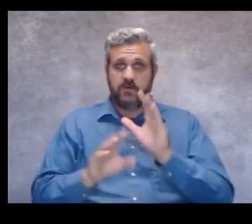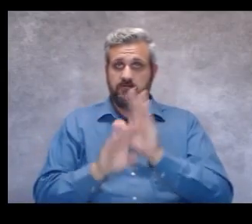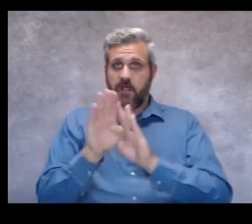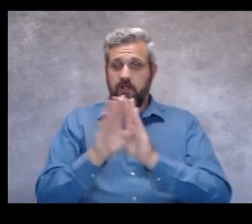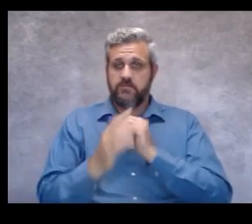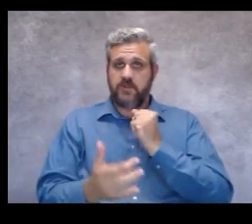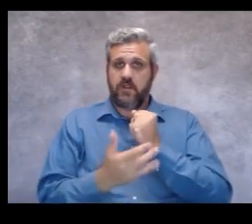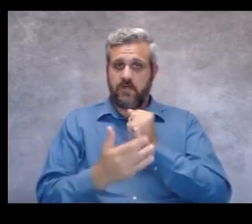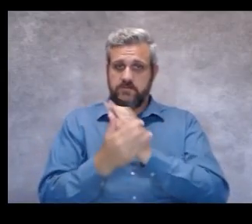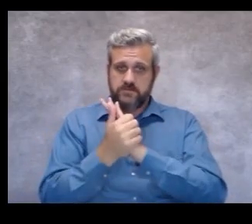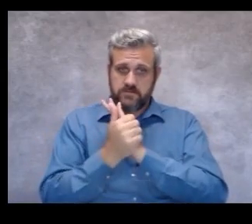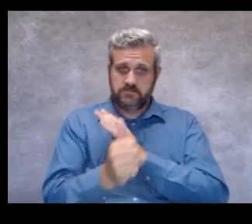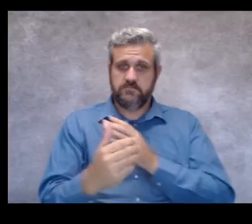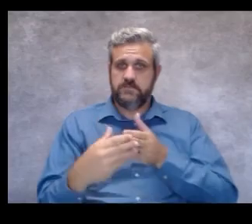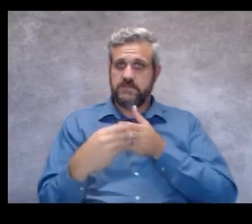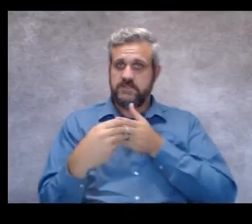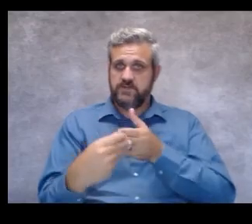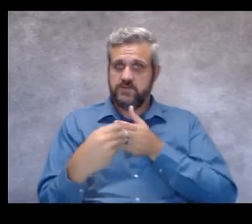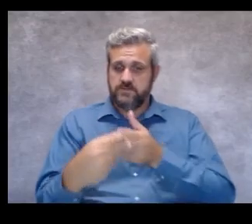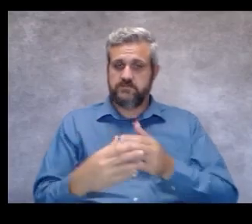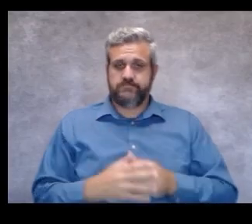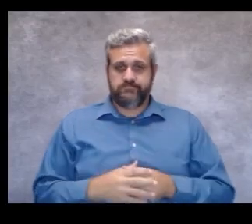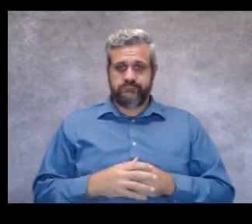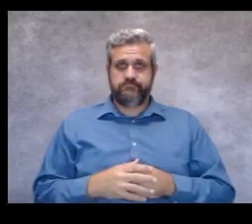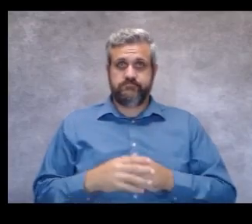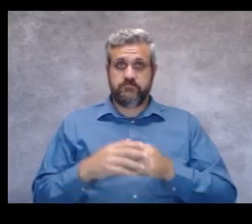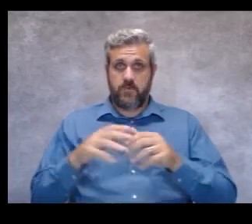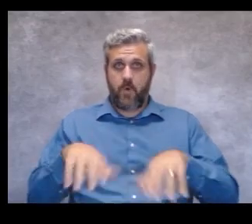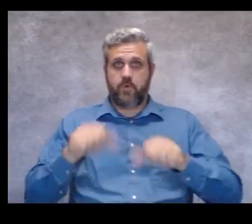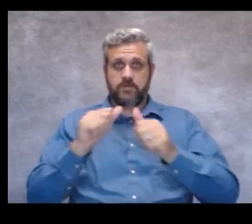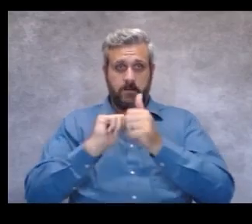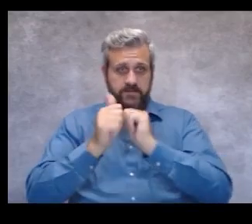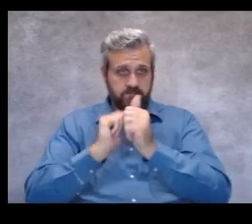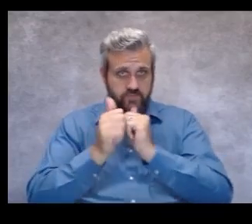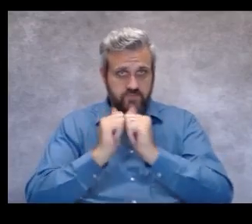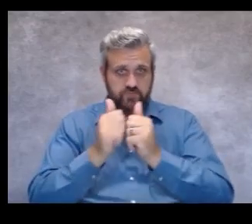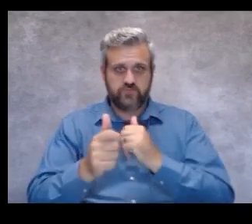technological skills, leadership. U they do competitions and there are